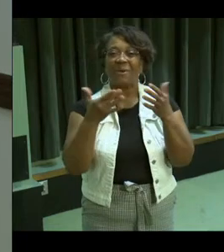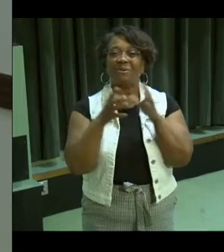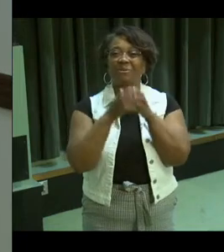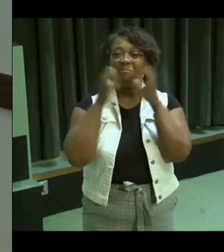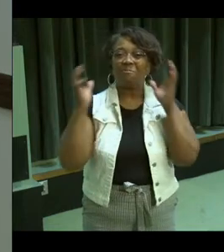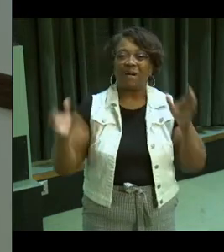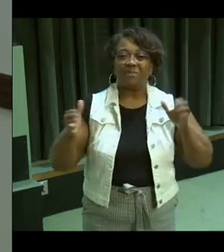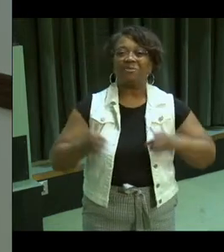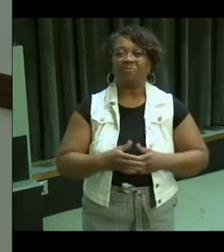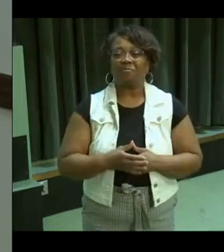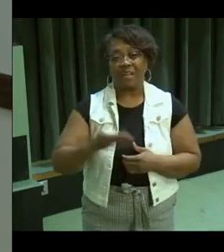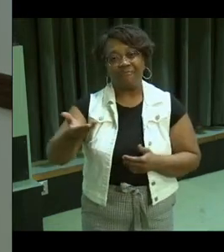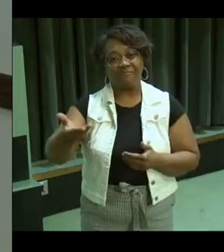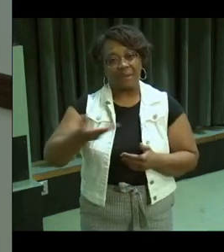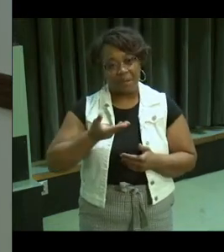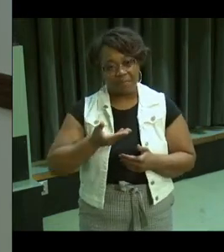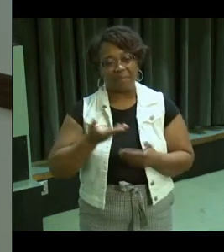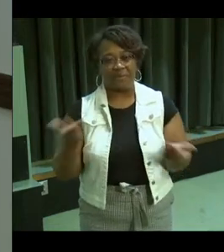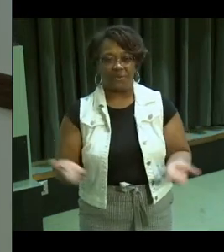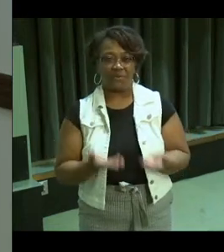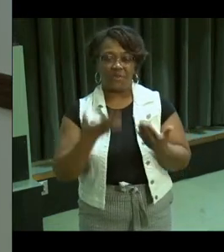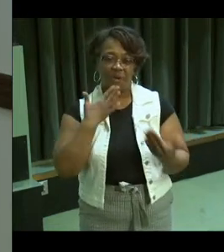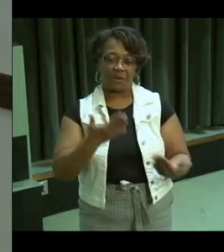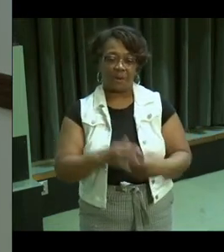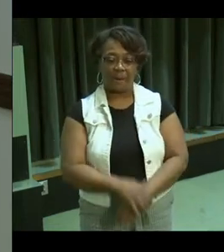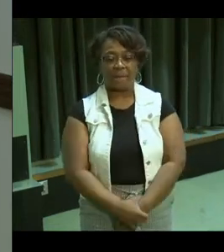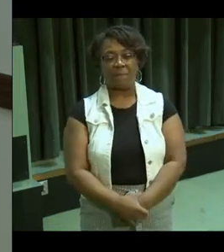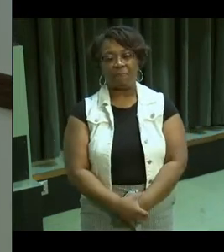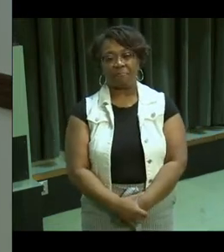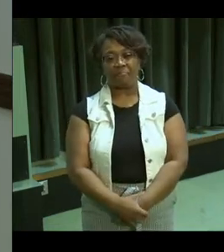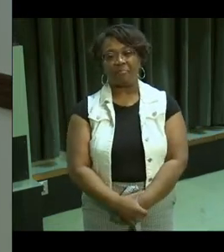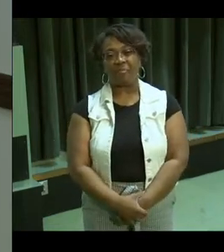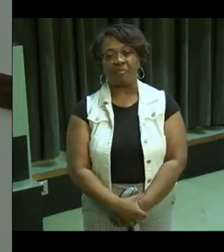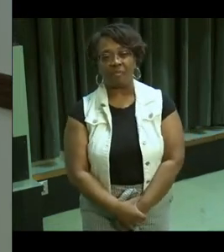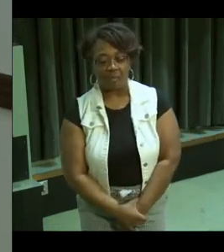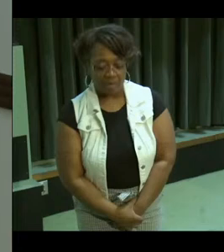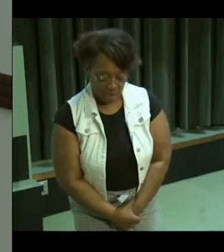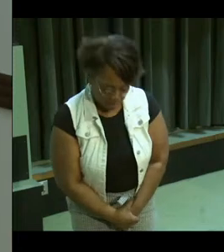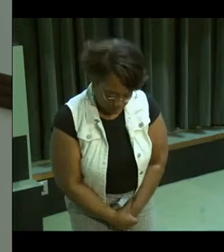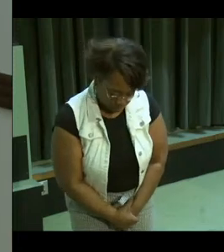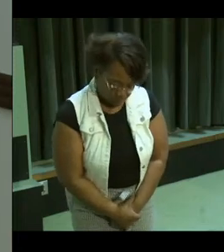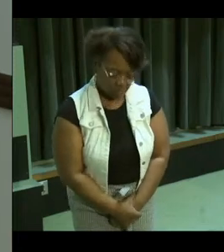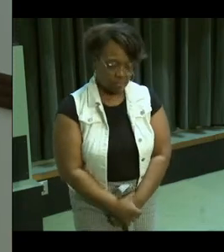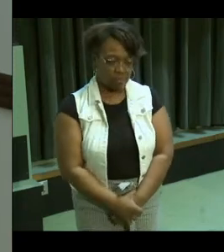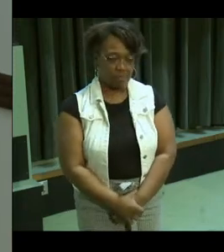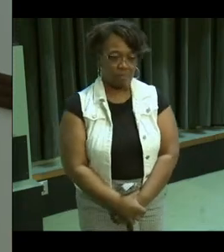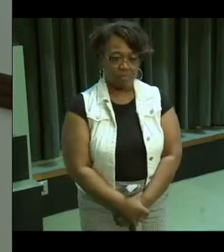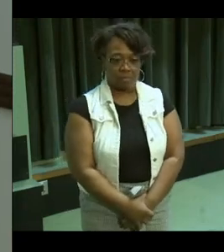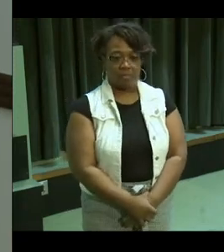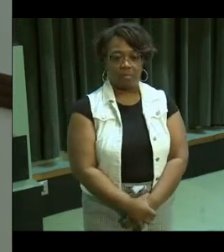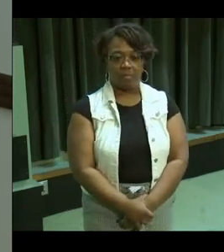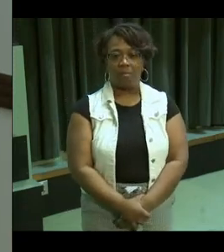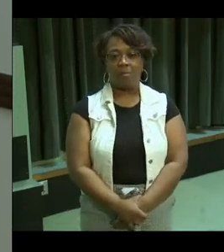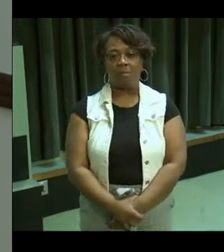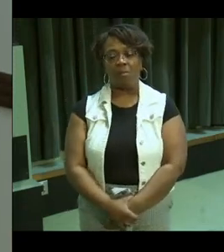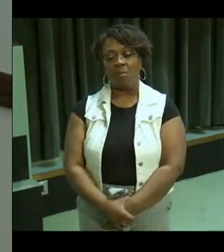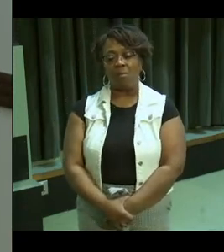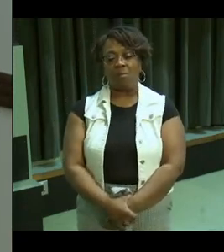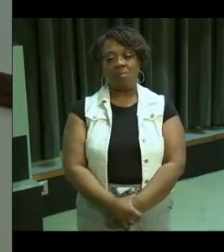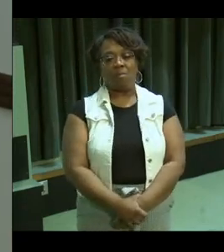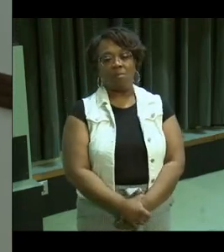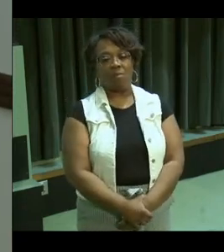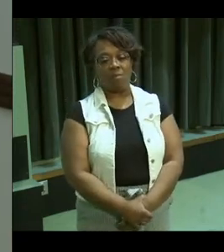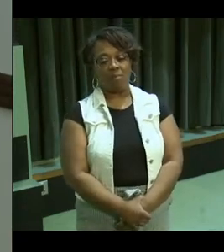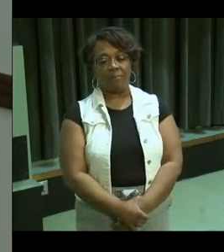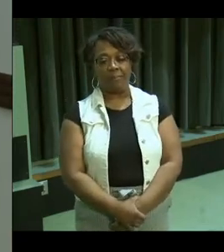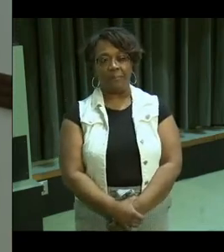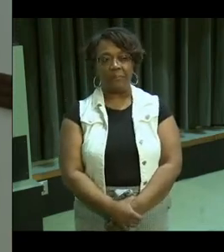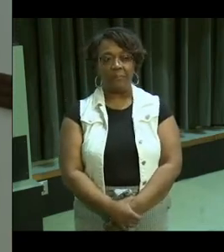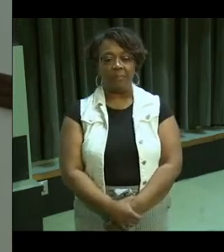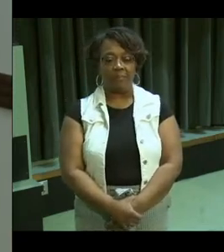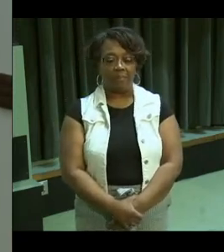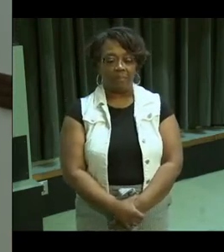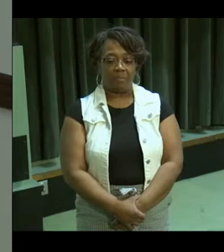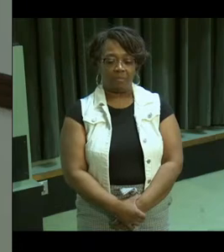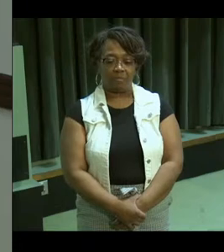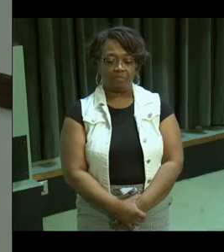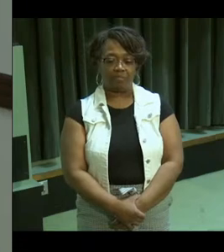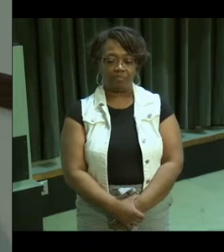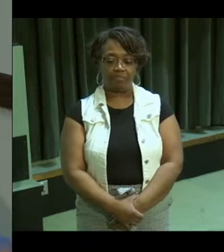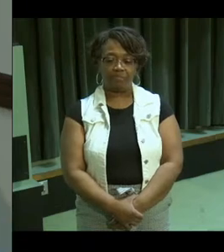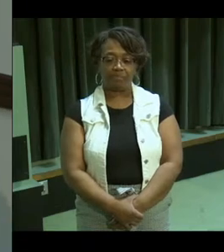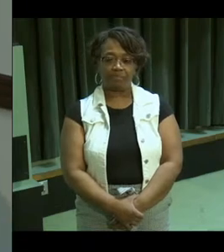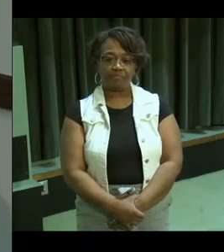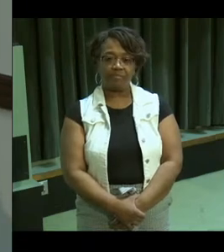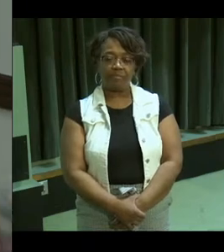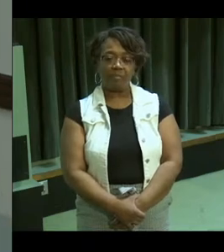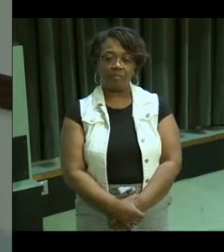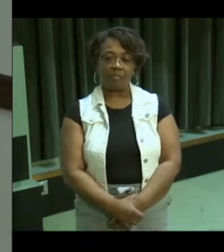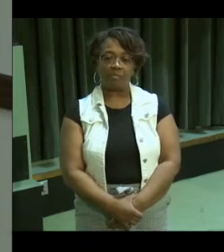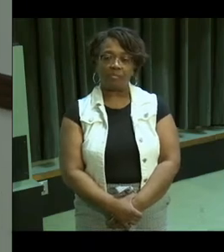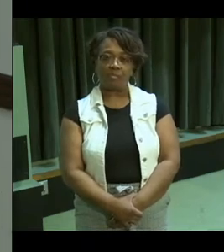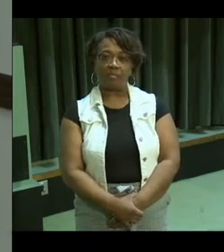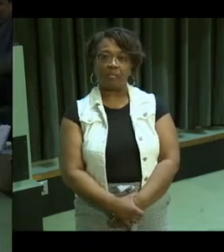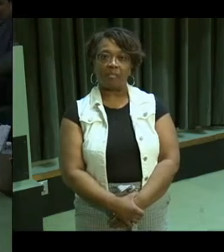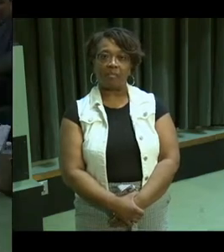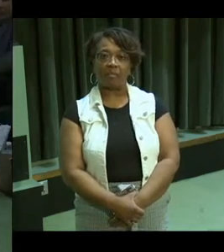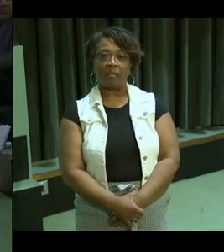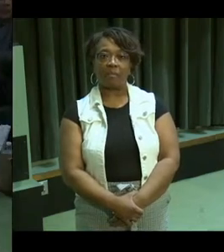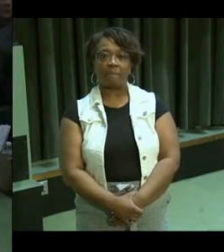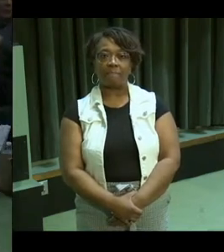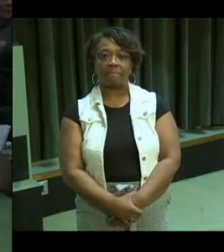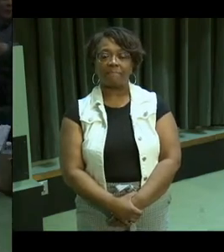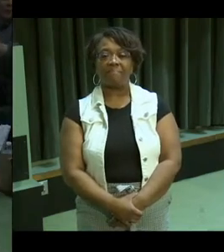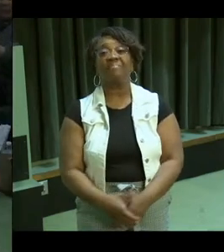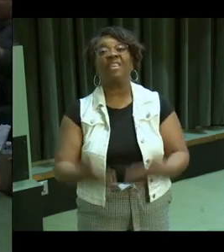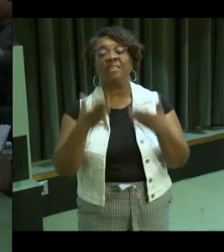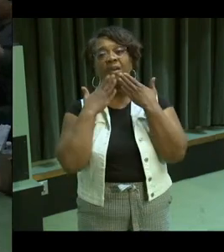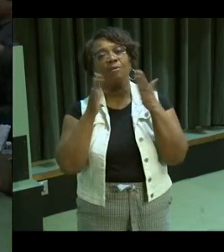much for inviting me to be here